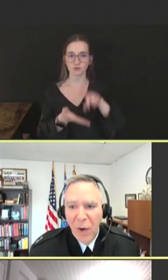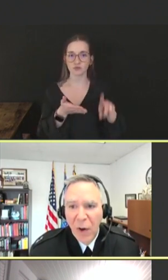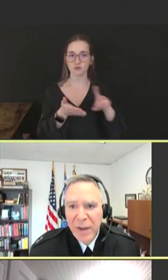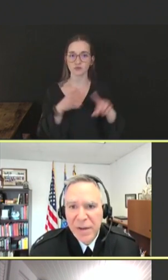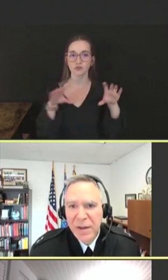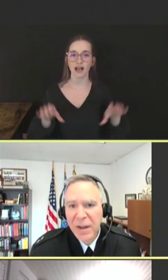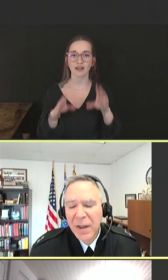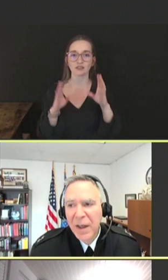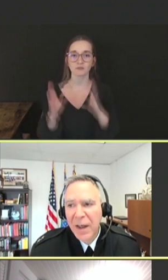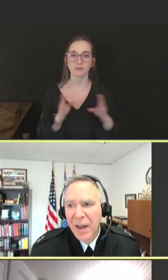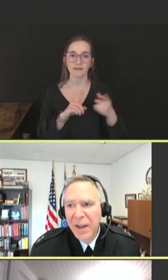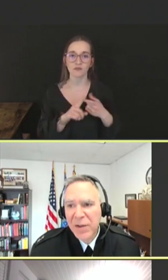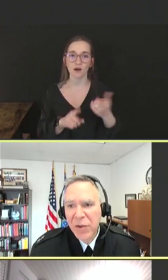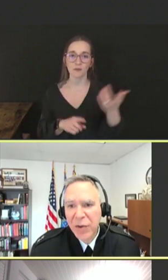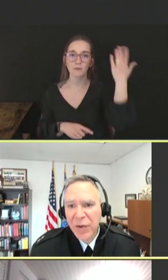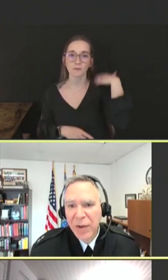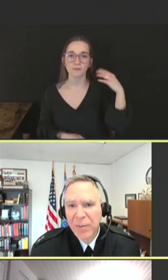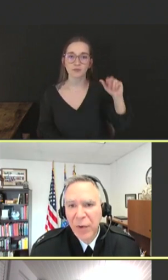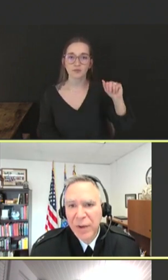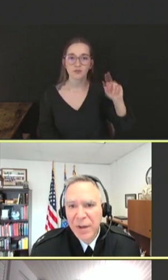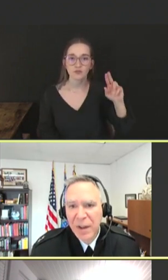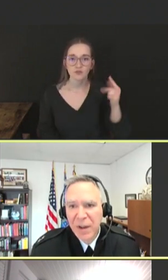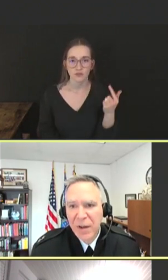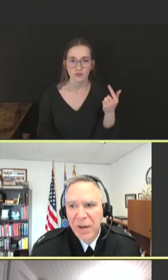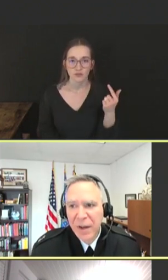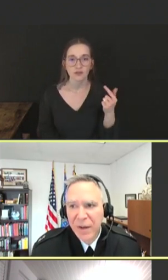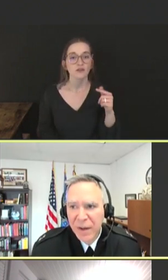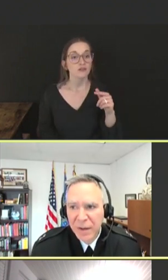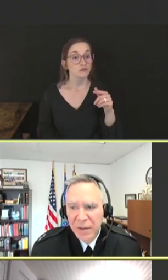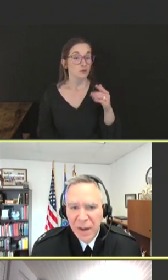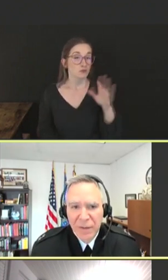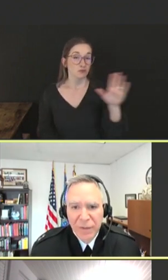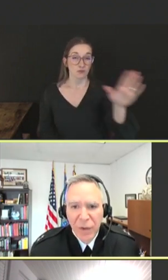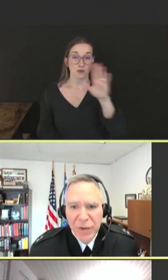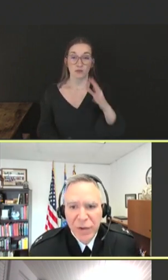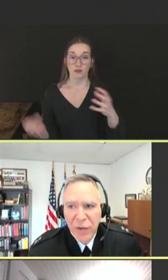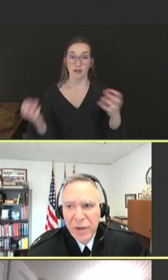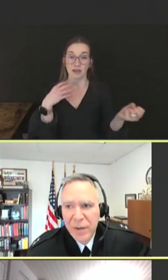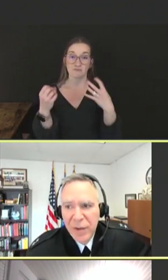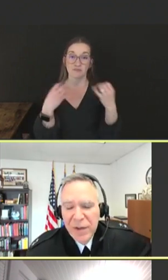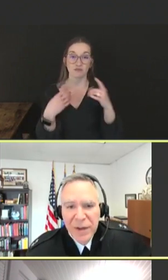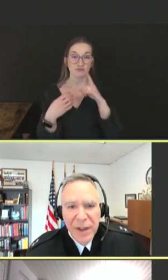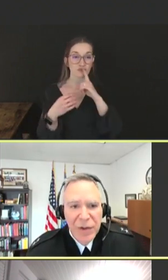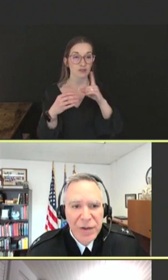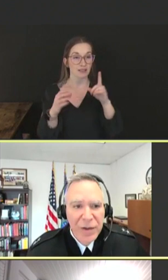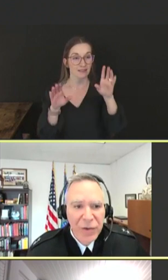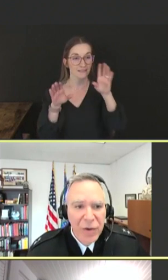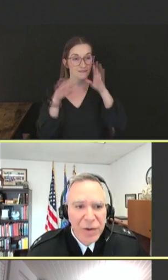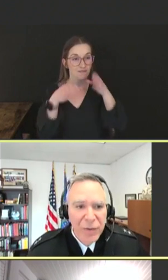August, and so your input here, I think, is kind of focused across the presentations and across the